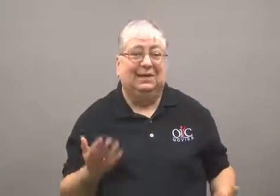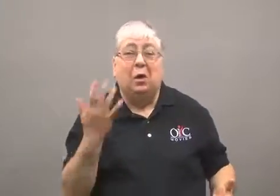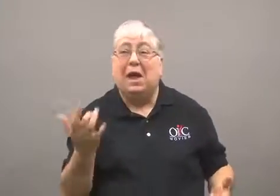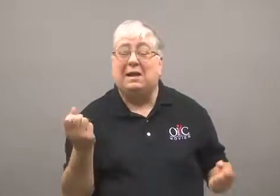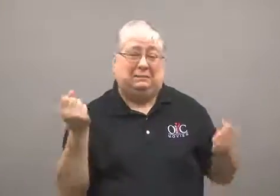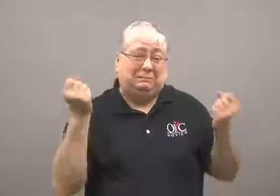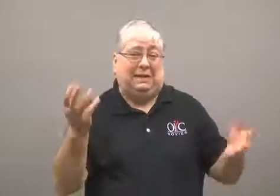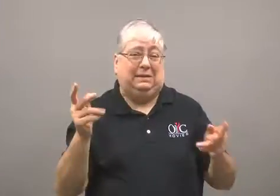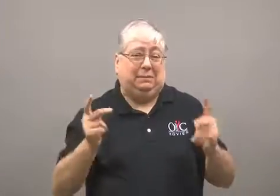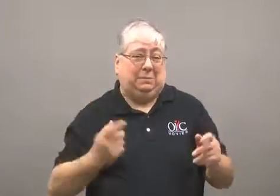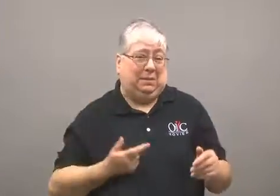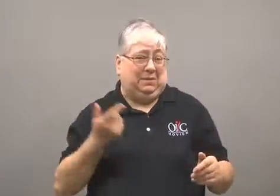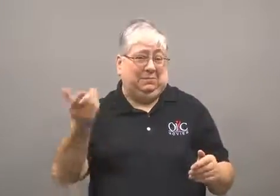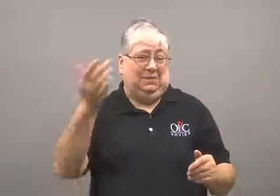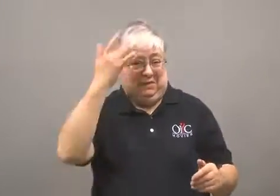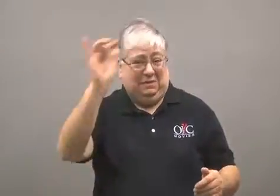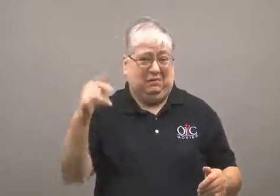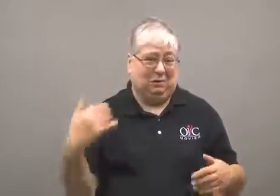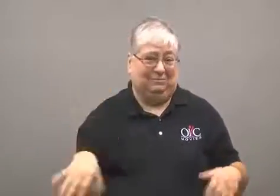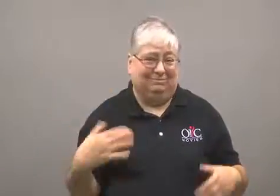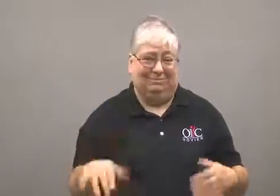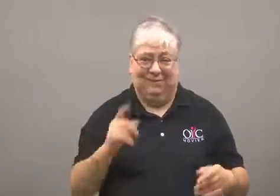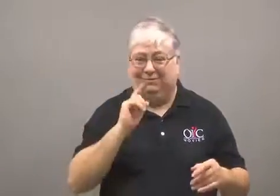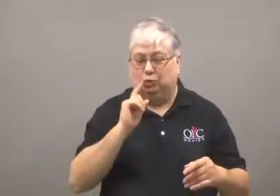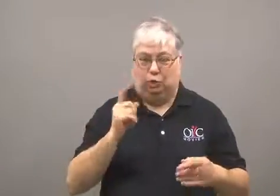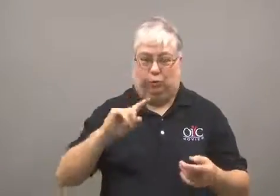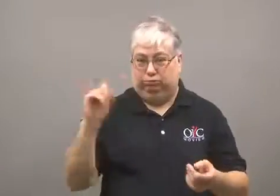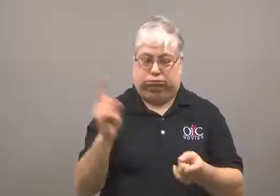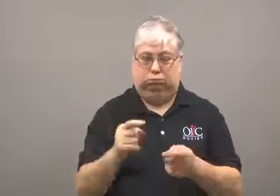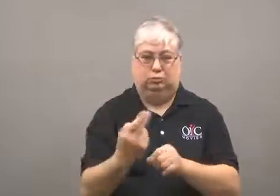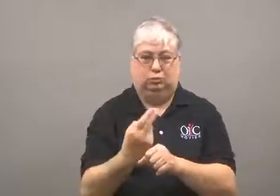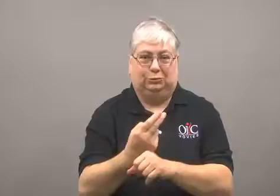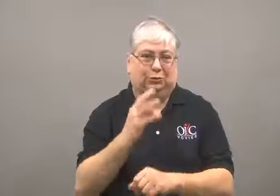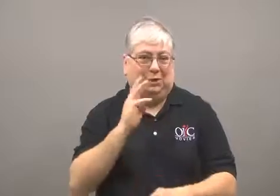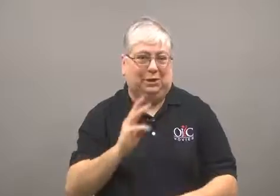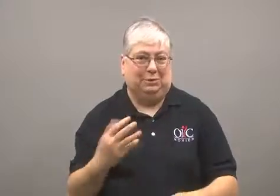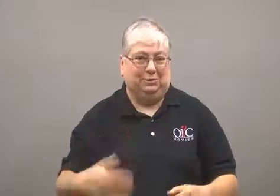It has a large population, which puts a strain on the water supply.